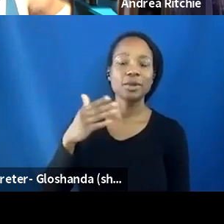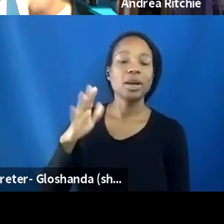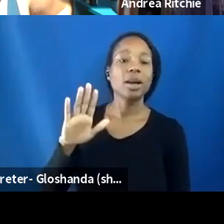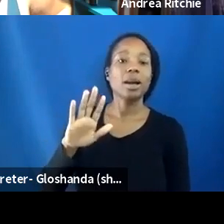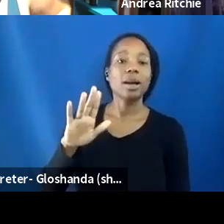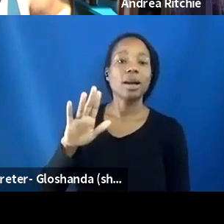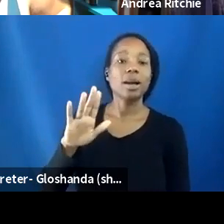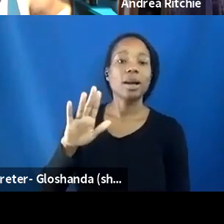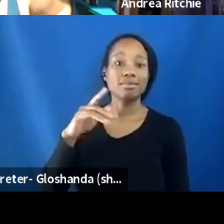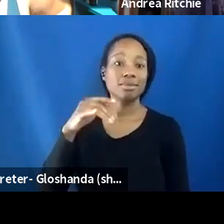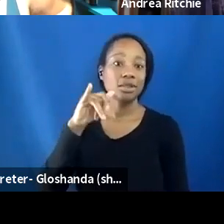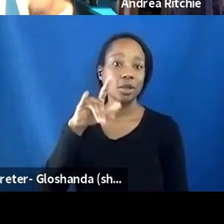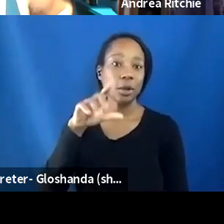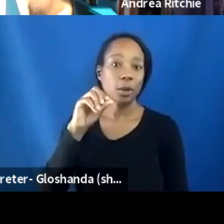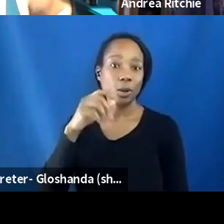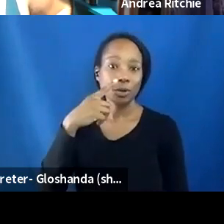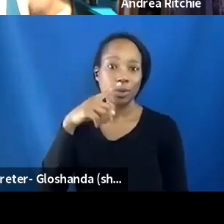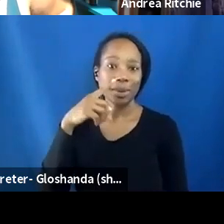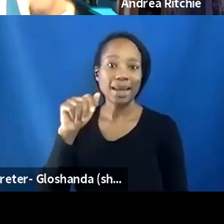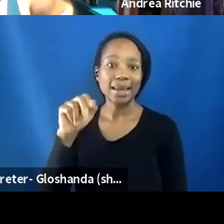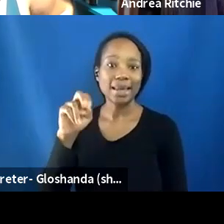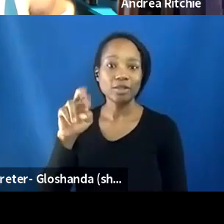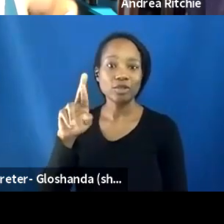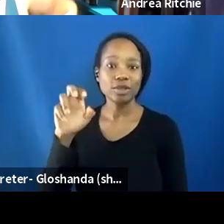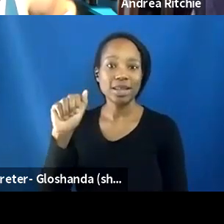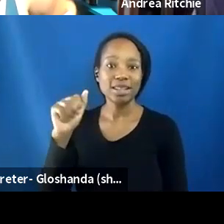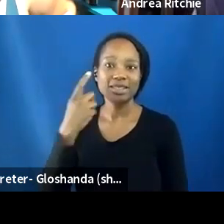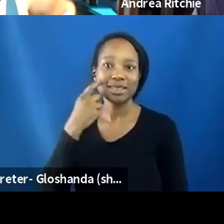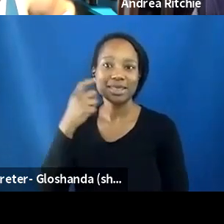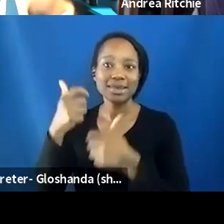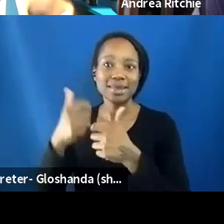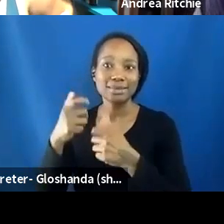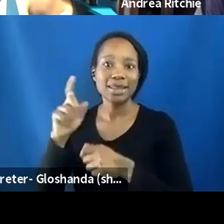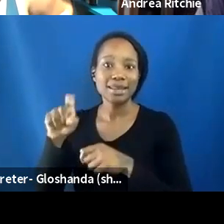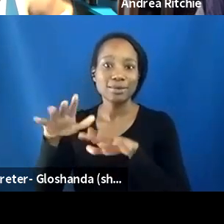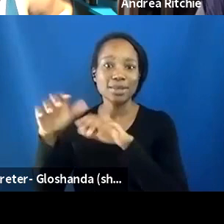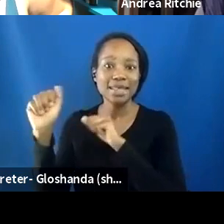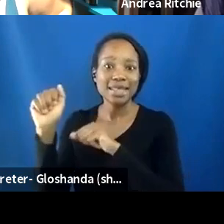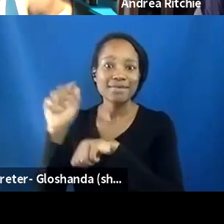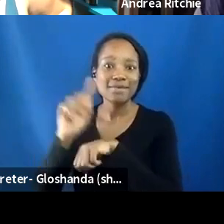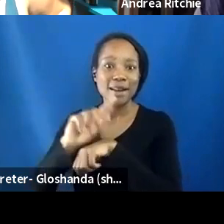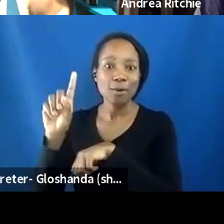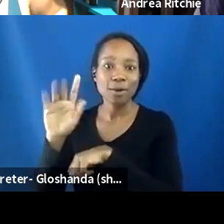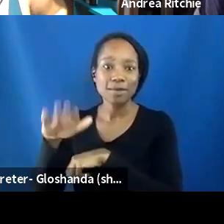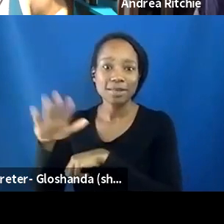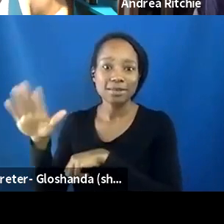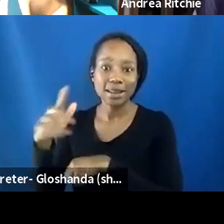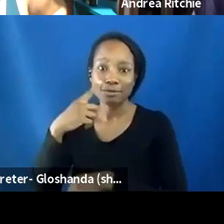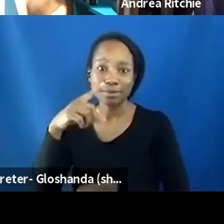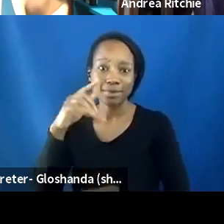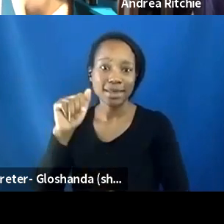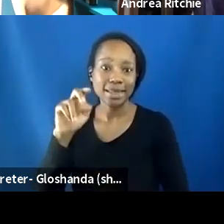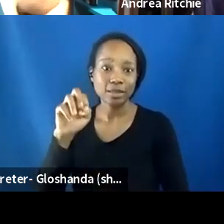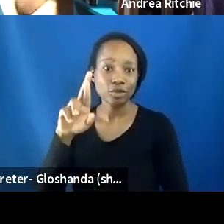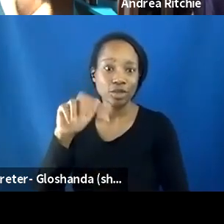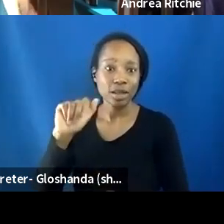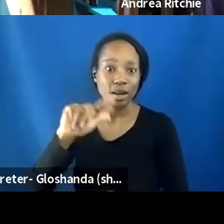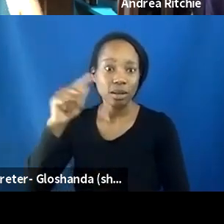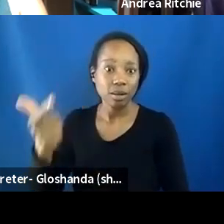Can I go next? So, that's cool? Okay, so we're gonna turn it over to Andrea Ritchie. Thank you so much Yolo.